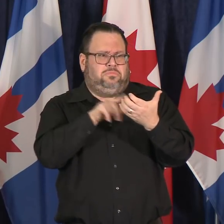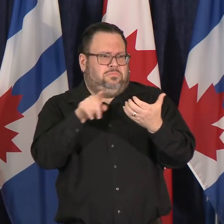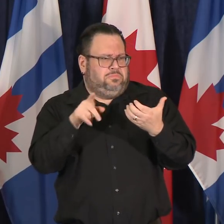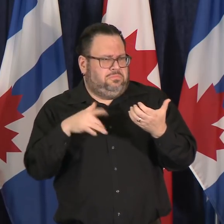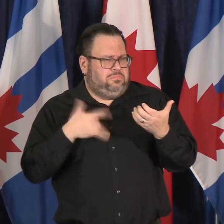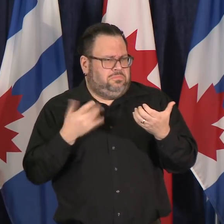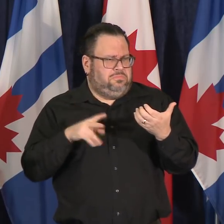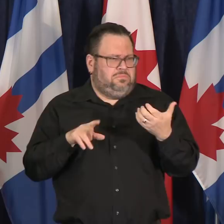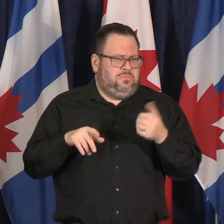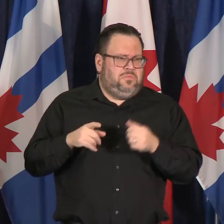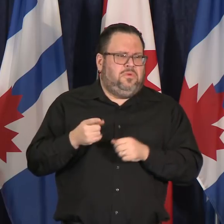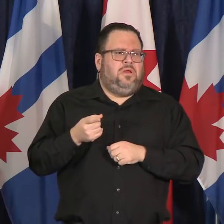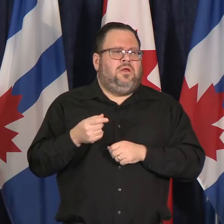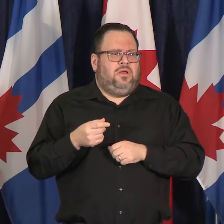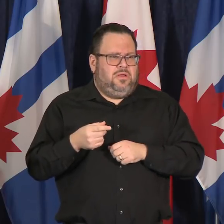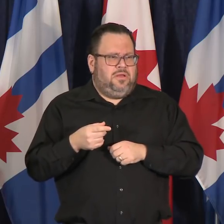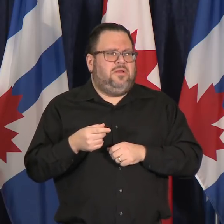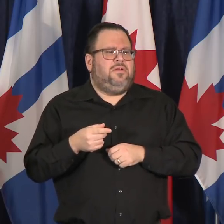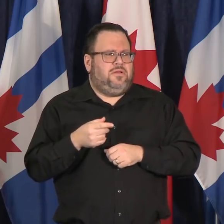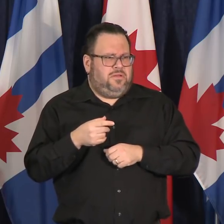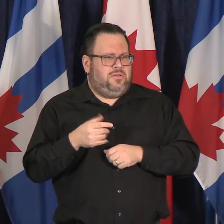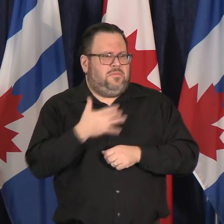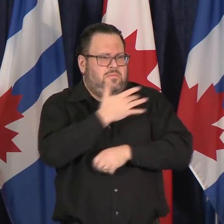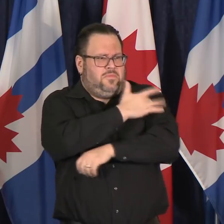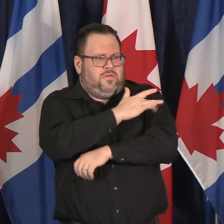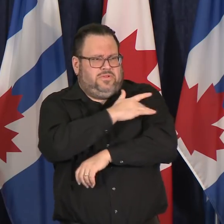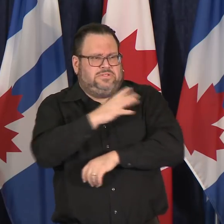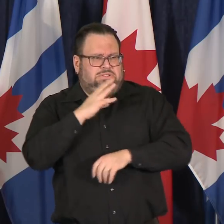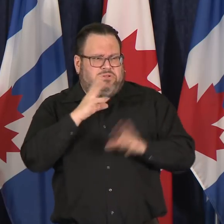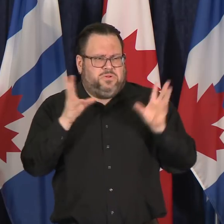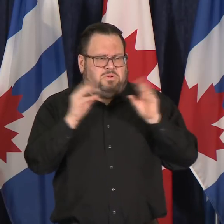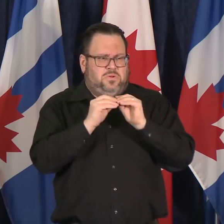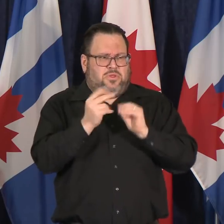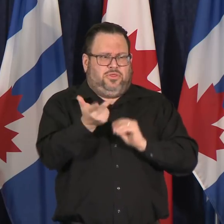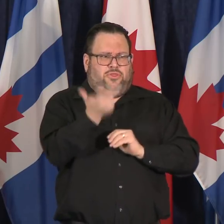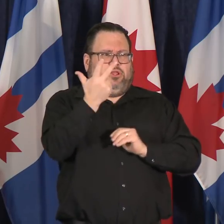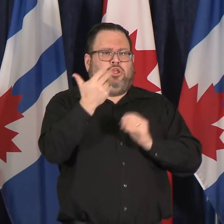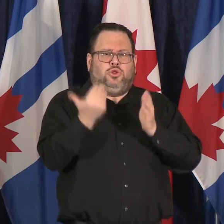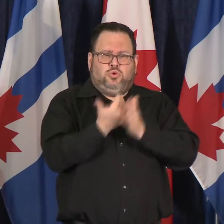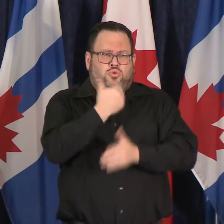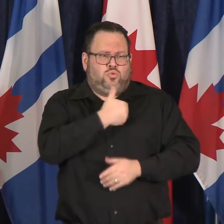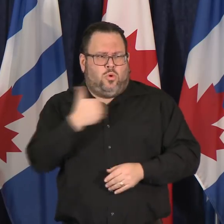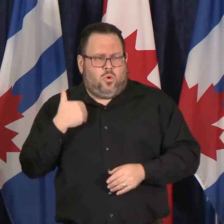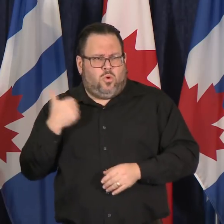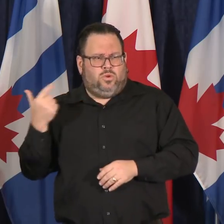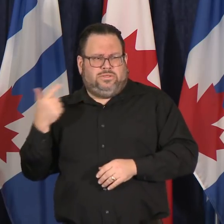cases today you just said seven so we have different times at which we pull